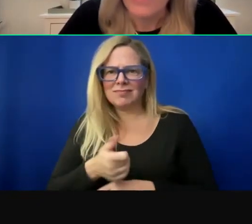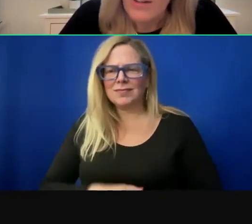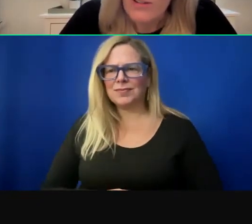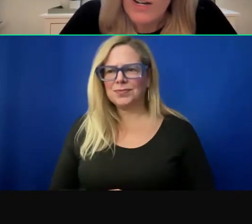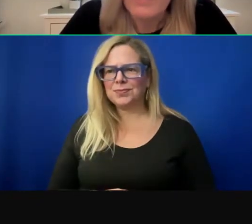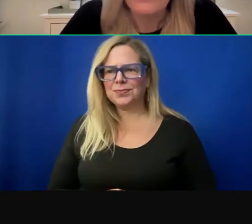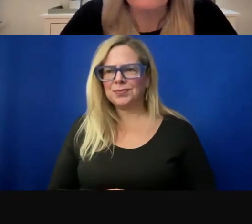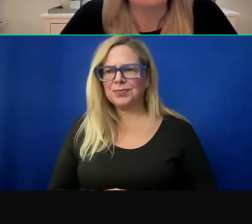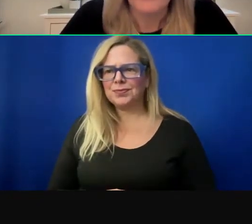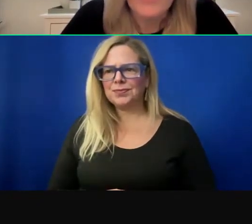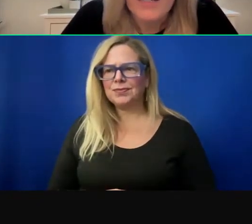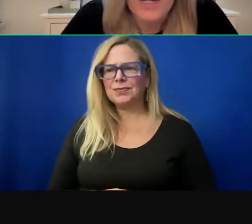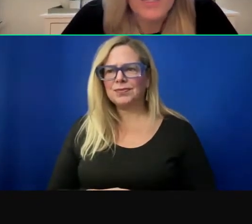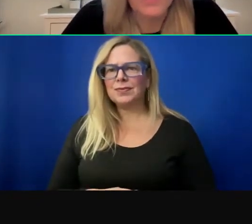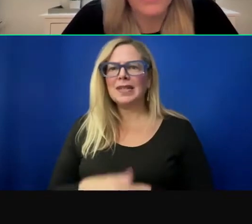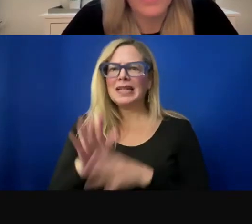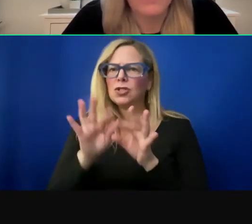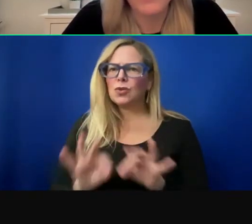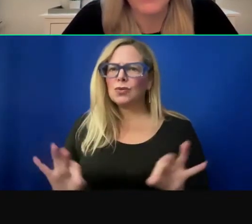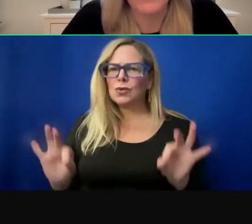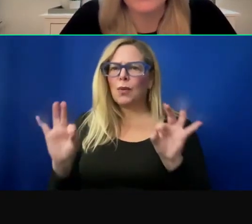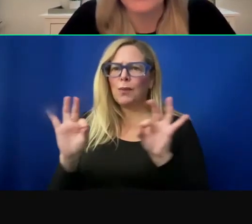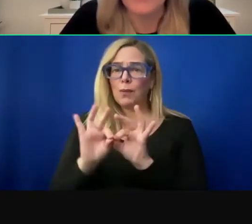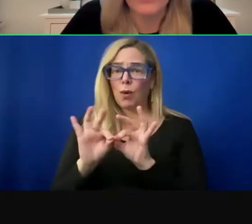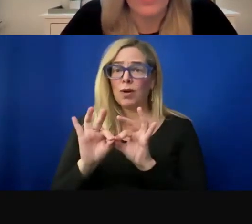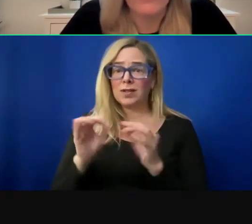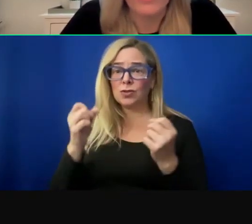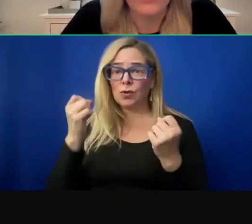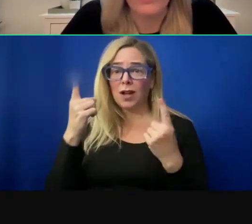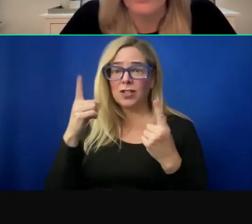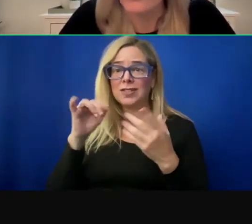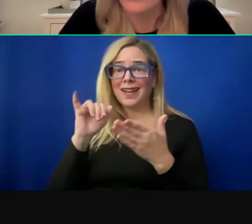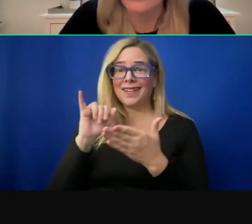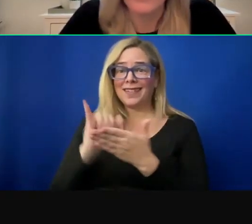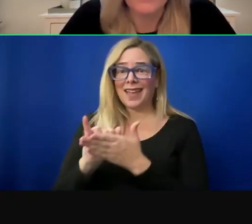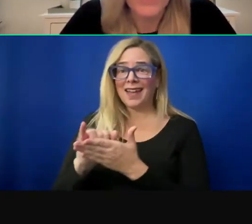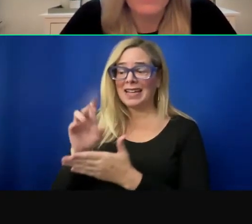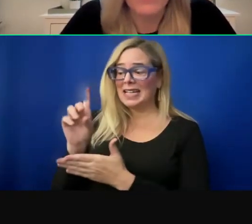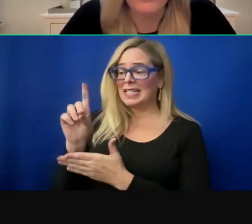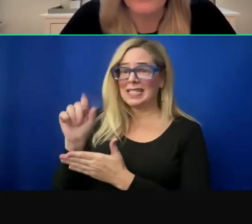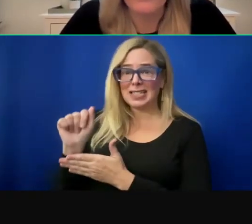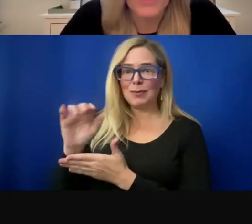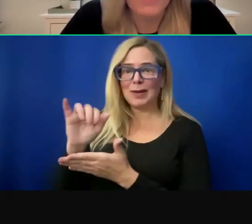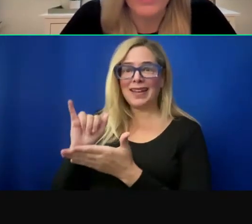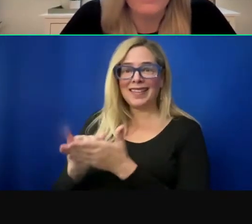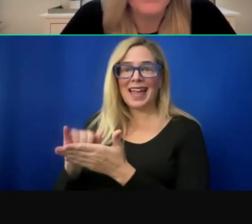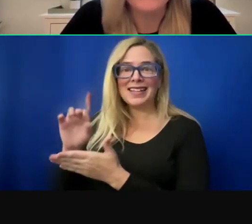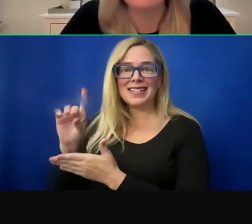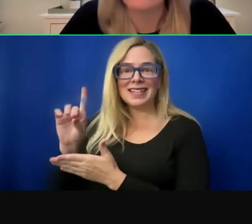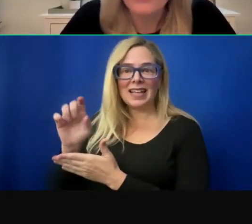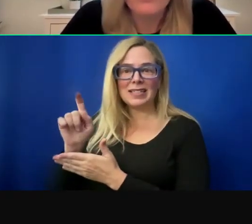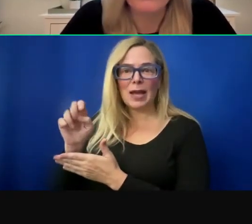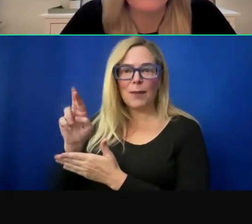health outcome to recognizing that disability is a demographic group. We are a diverse group